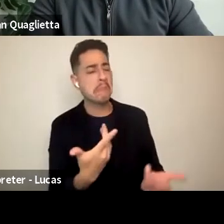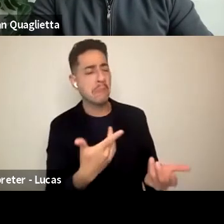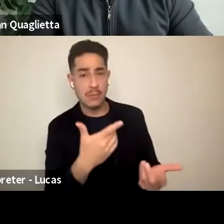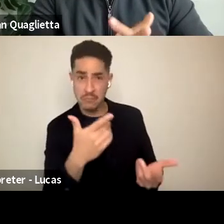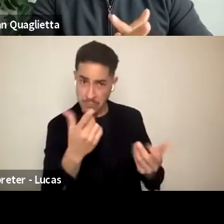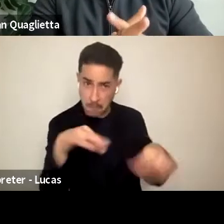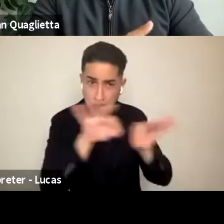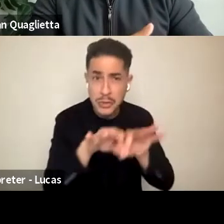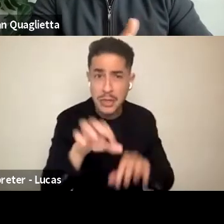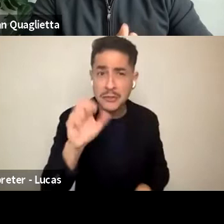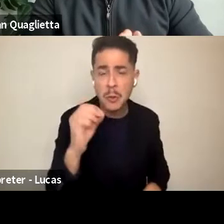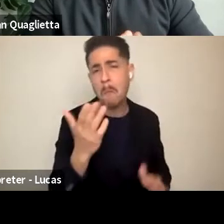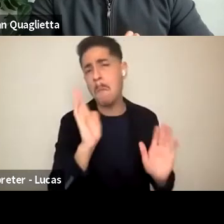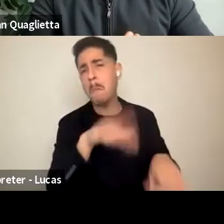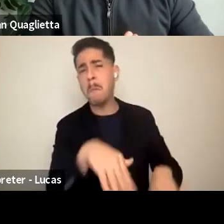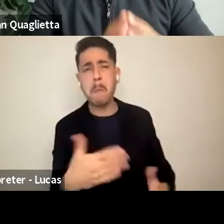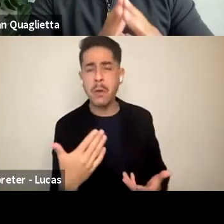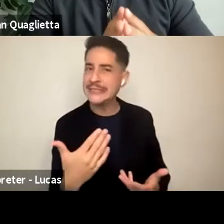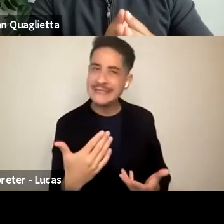It's really hard to convey. Like, I understand.